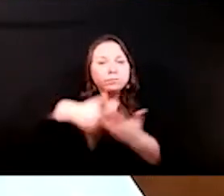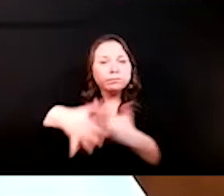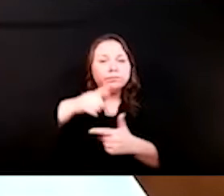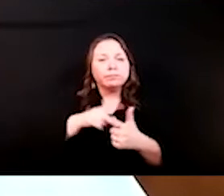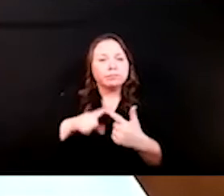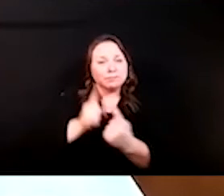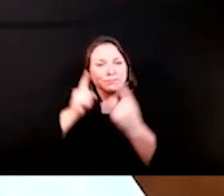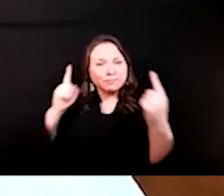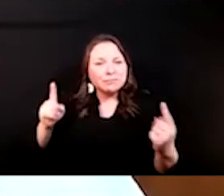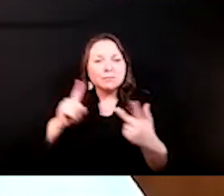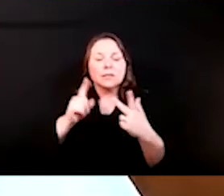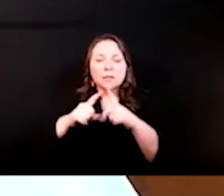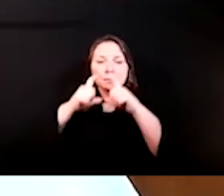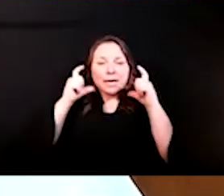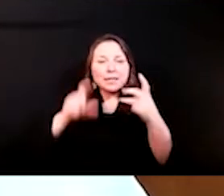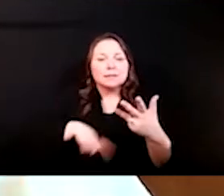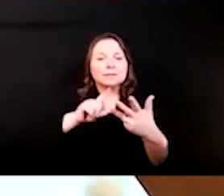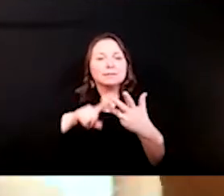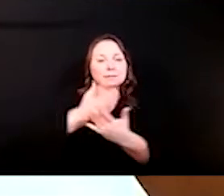GATHERINGS. PHYSICAL DISTANCING. MASK WEARING,